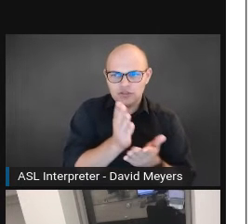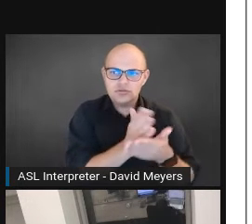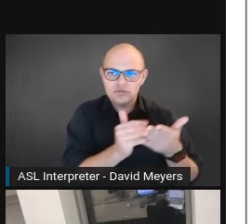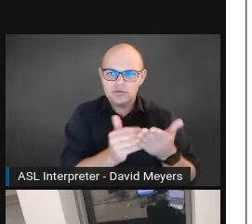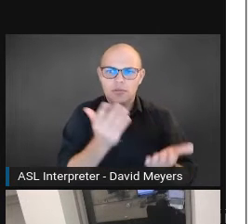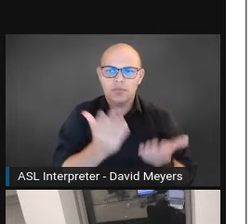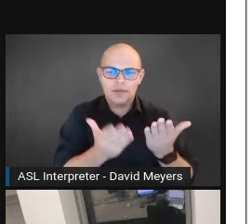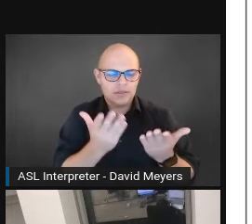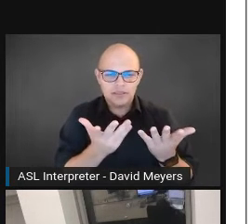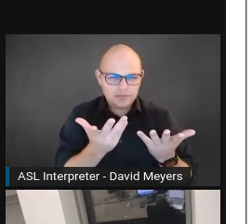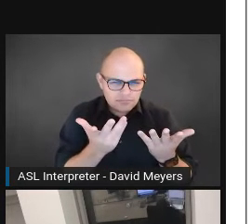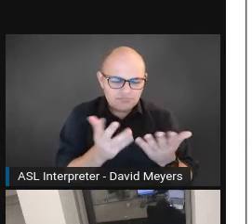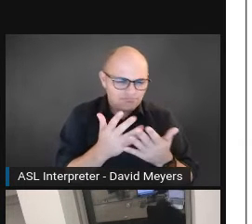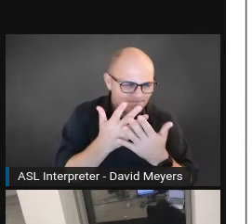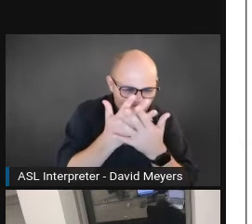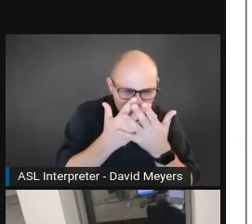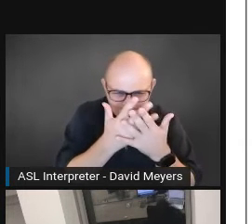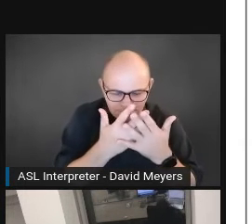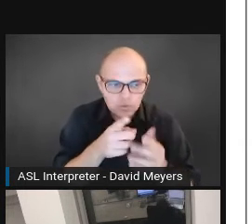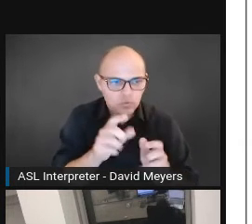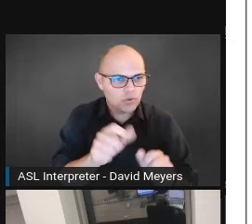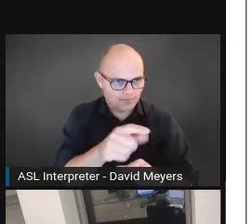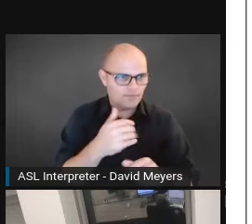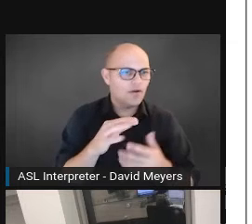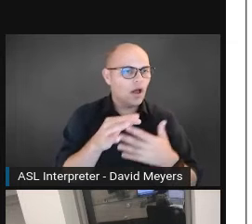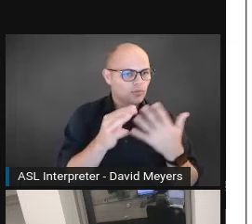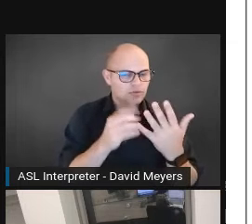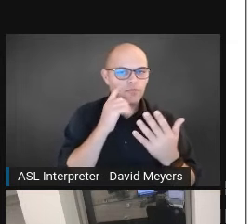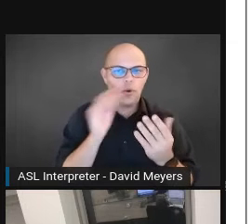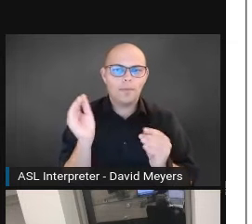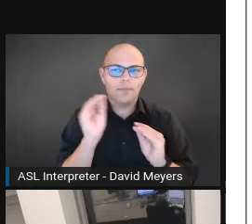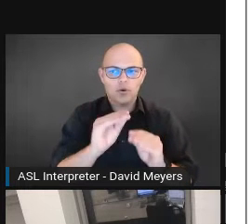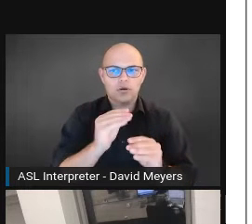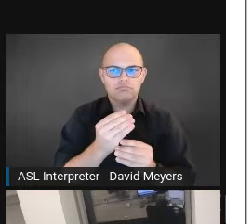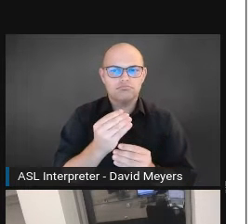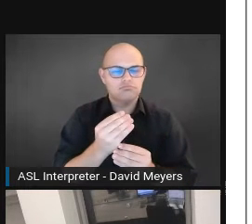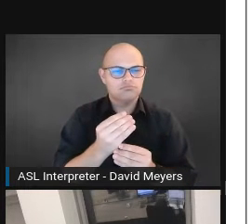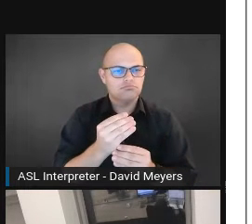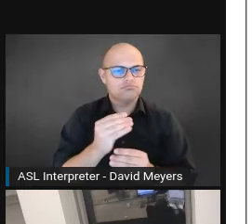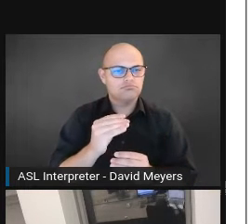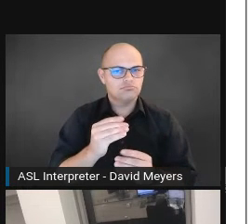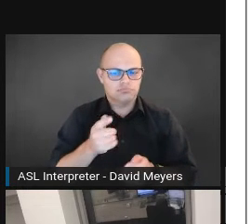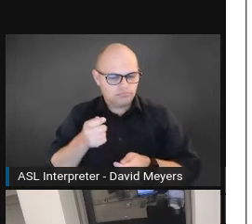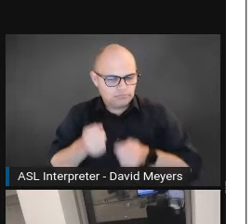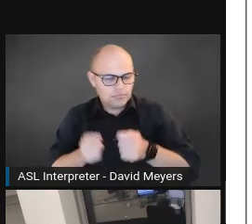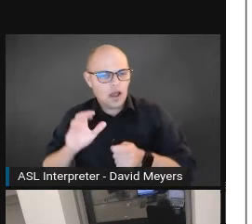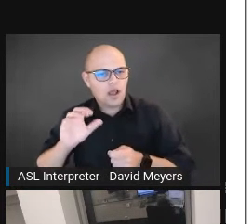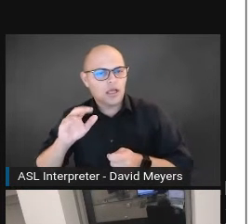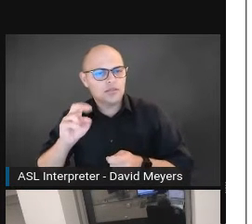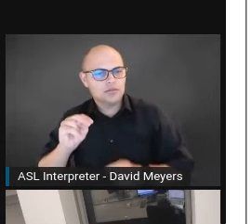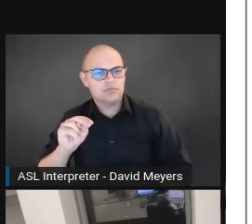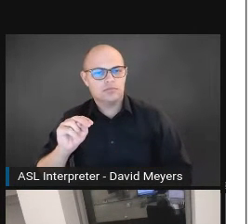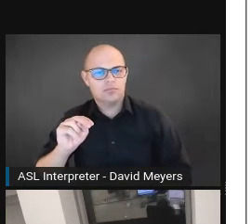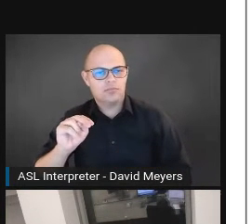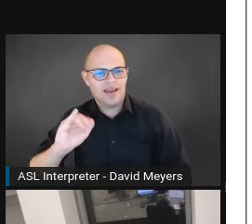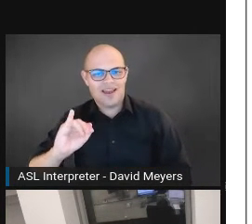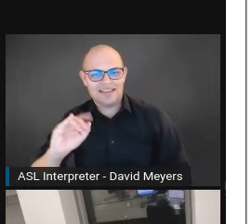It's nice to have an option to insert custom IDs so that the skip to content button can link to it correctly.